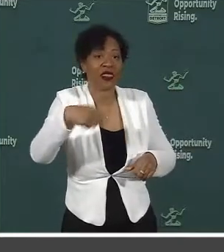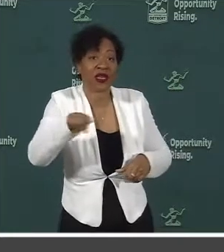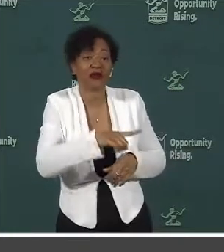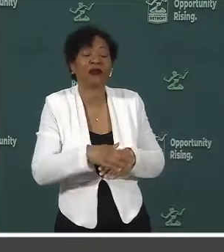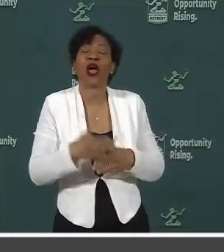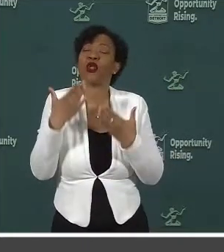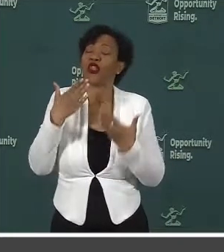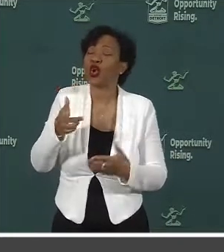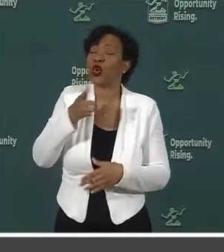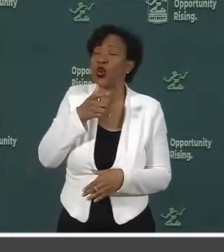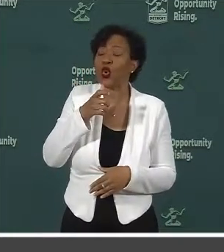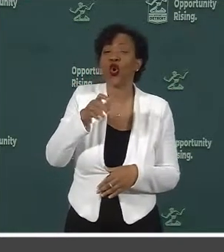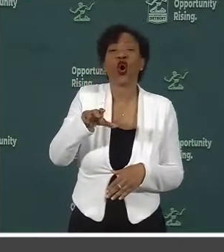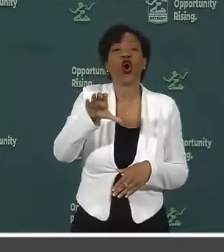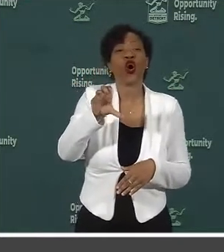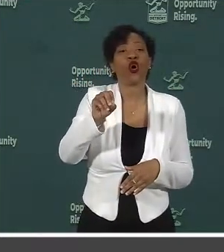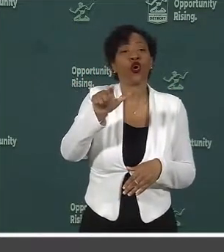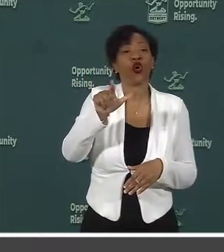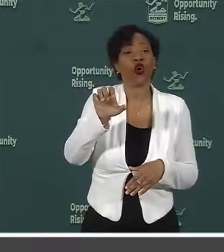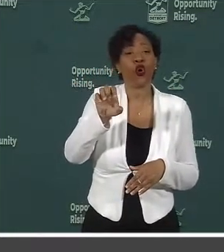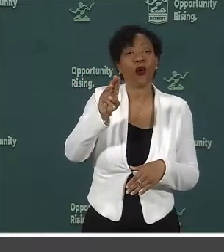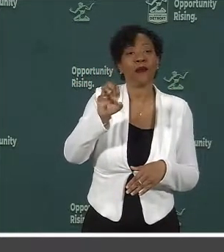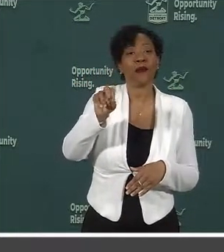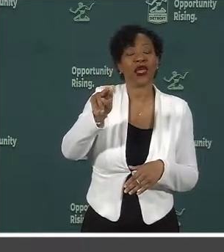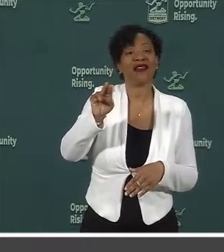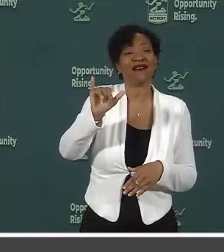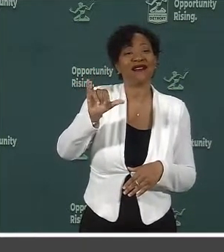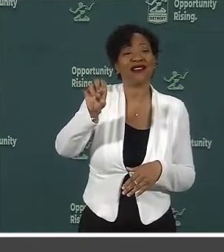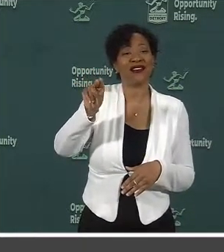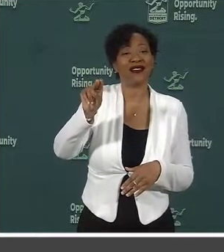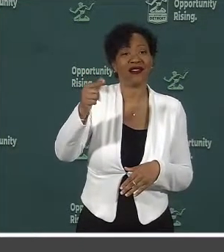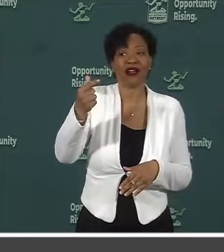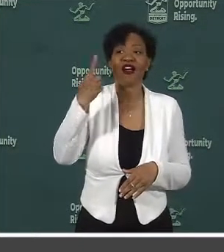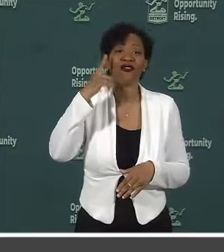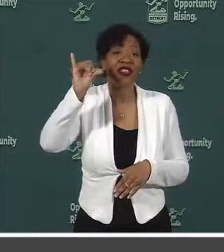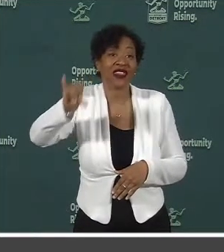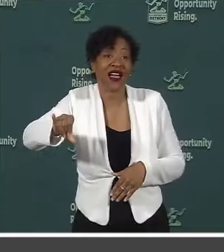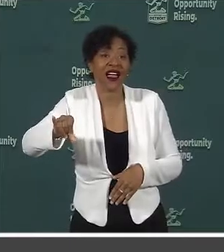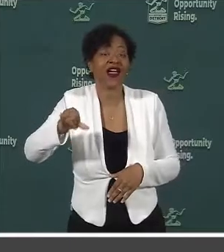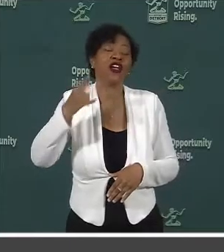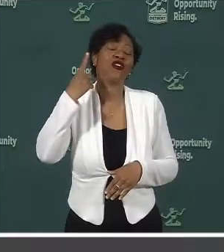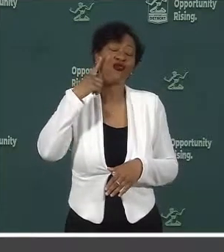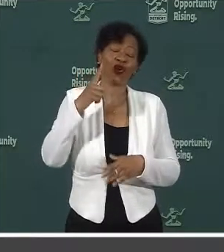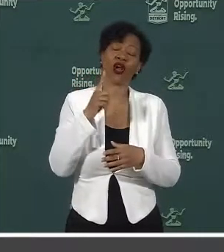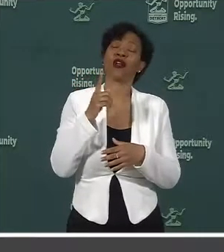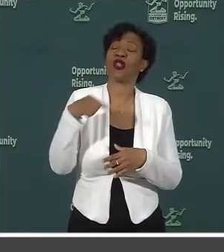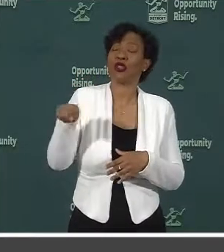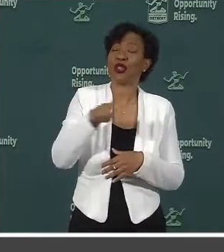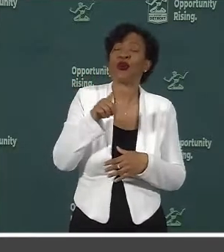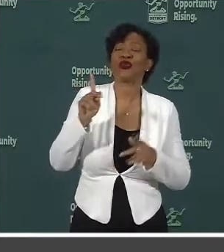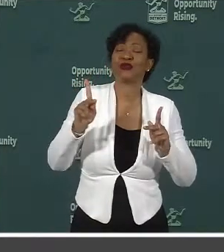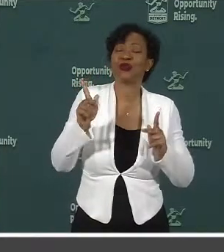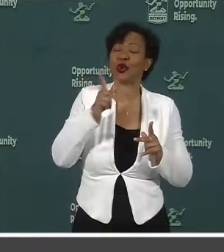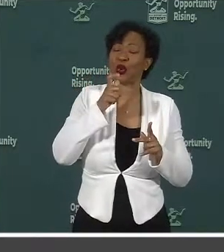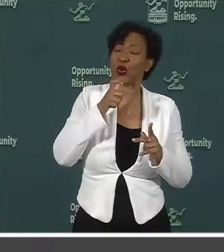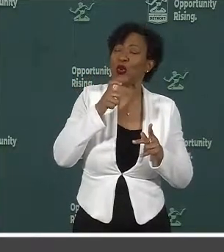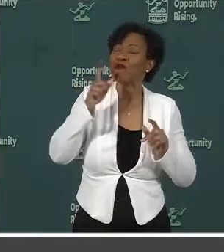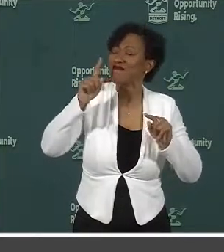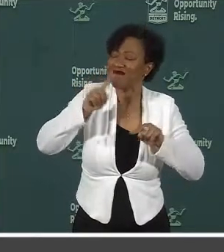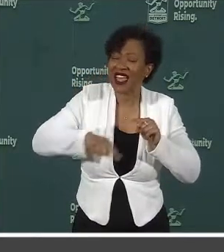A PLACE TO BE THIS IS GOING TO BE A GREAT SUCCESS CADILLAC STAMPING MY FRIEND JIM